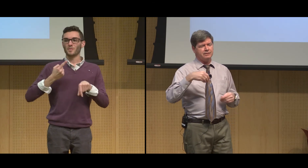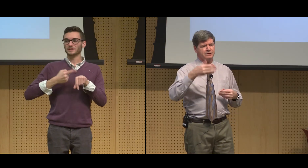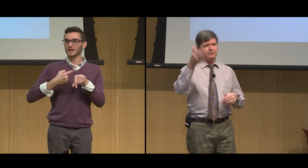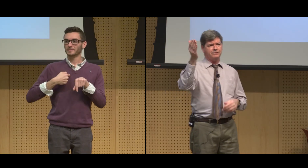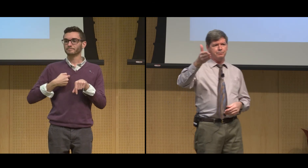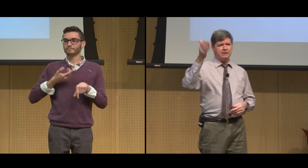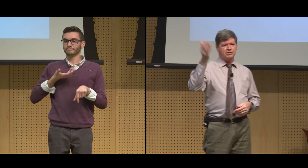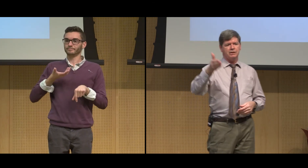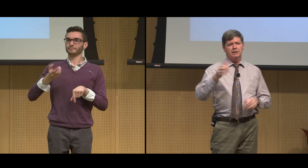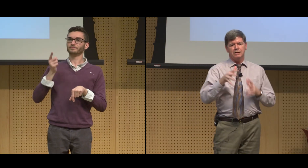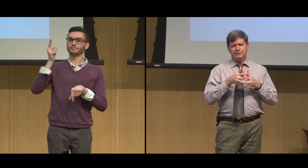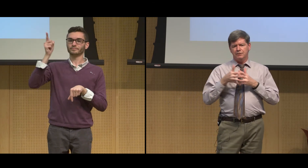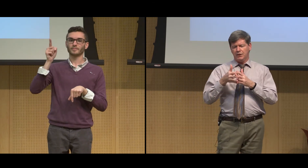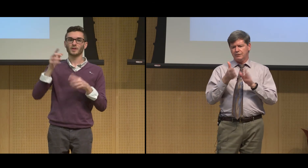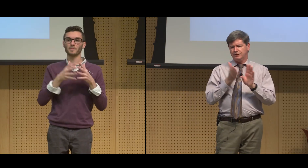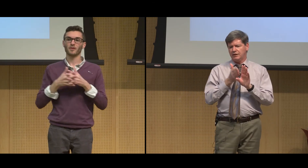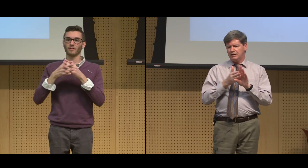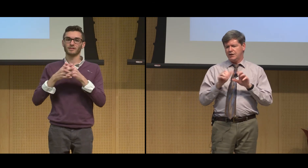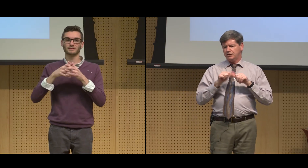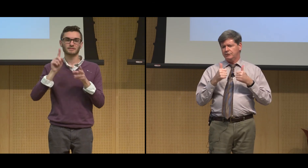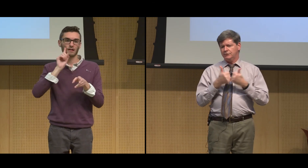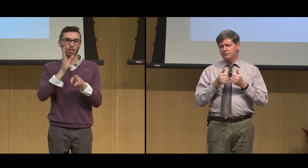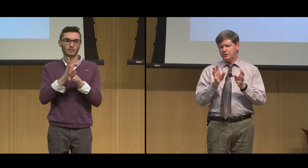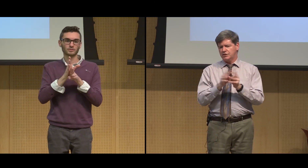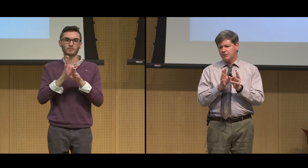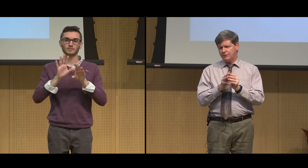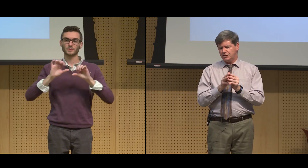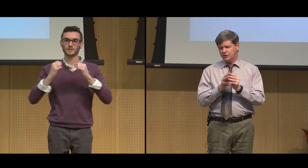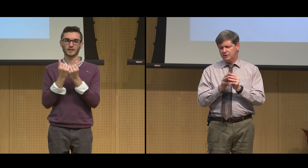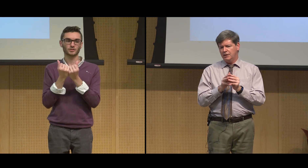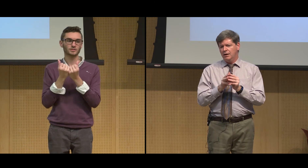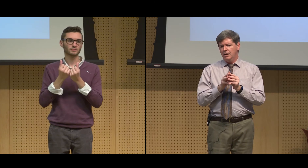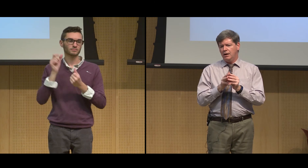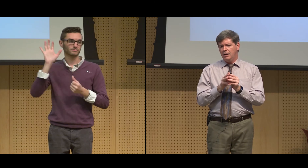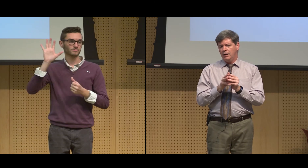invited to give a speech at the American Psychological Association Convention,